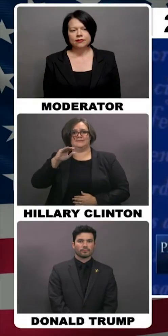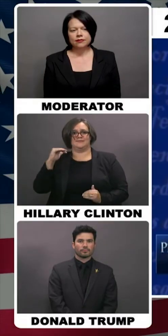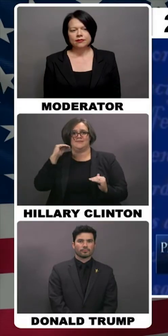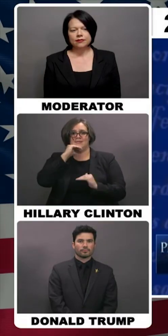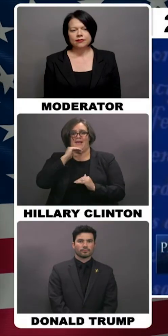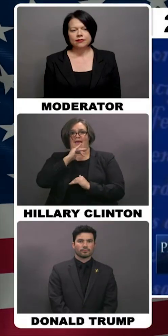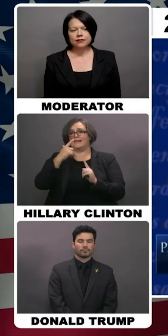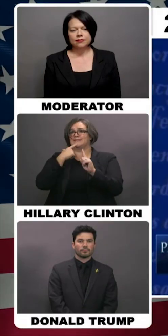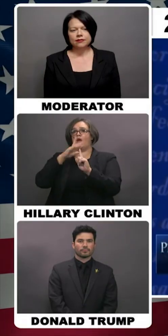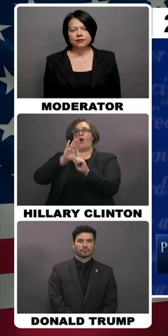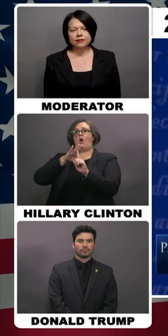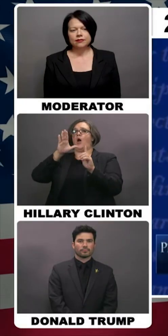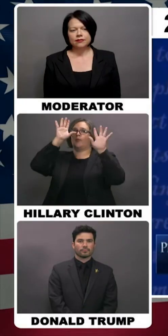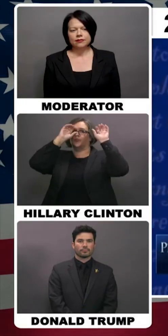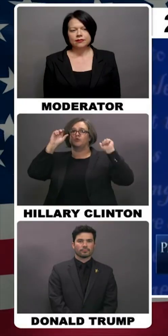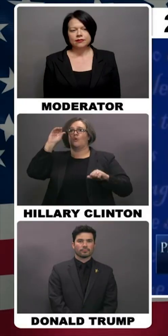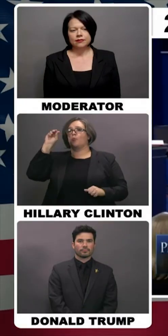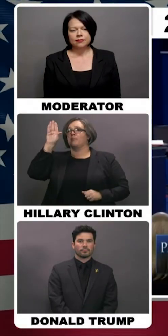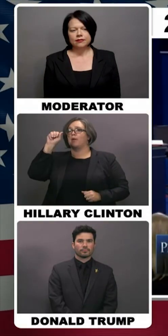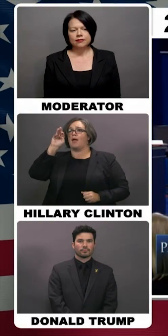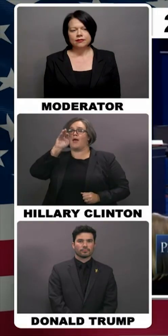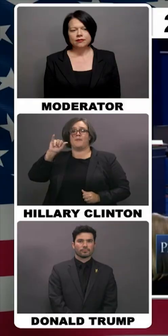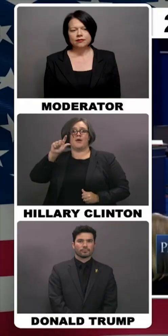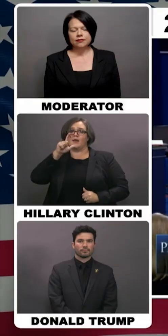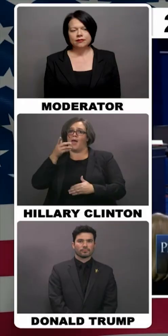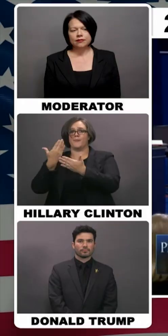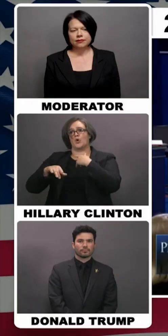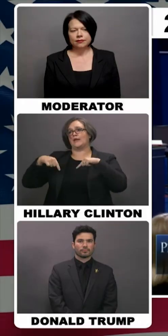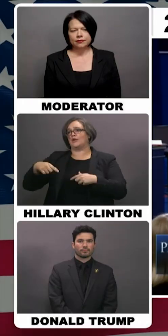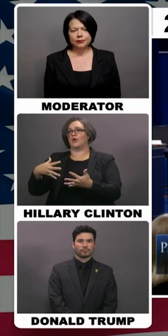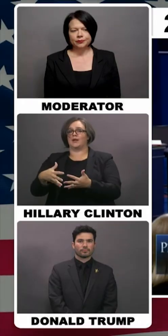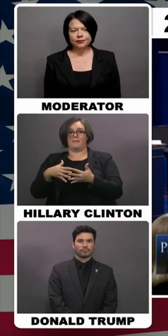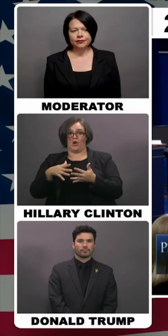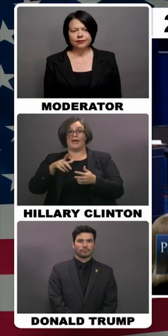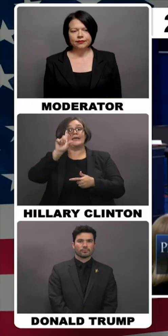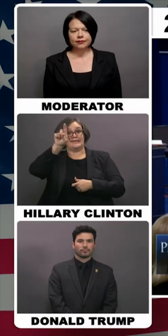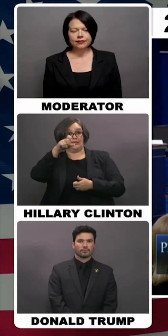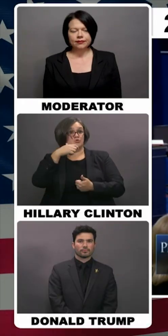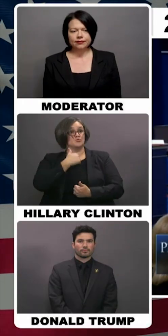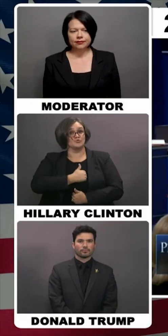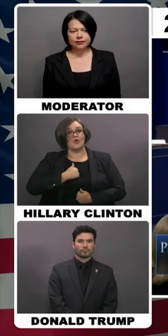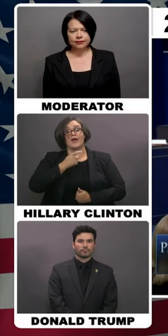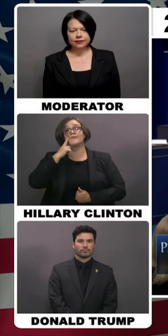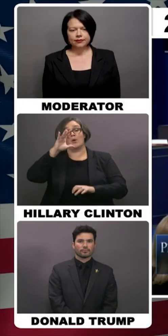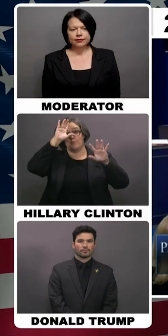in the United States of America. He owes the President an apology. He owes our country an apology,